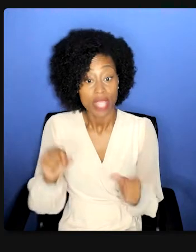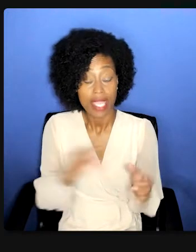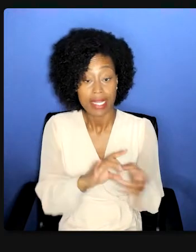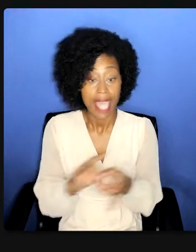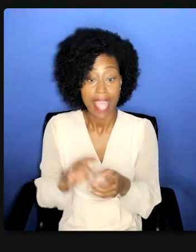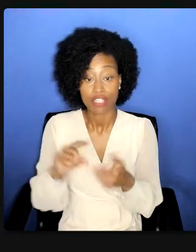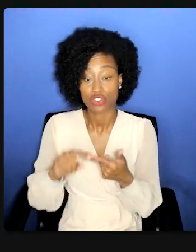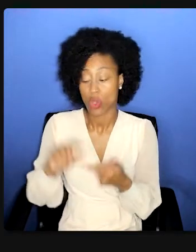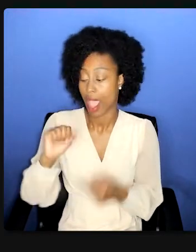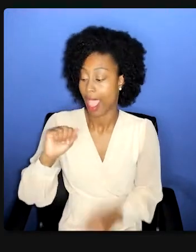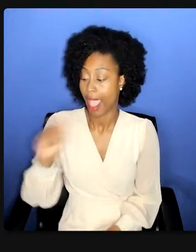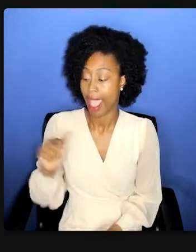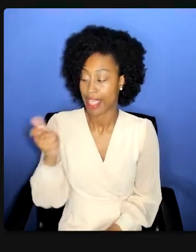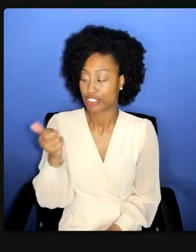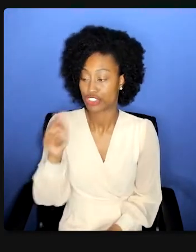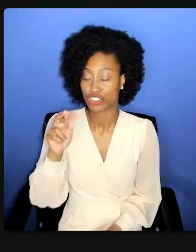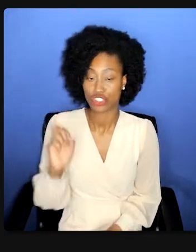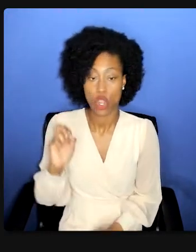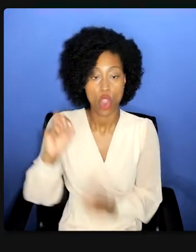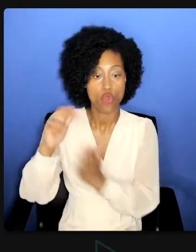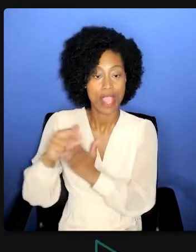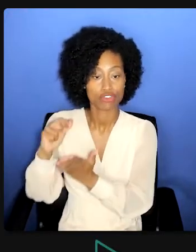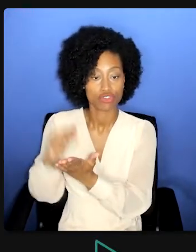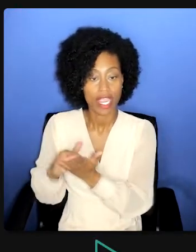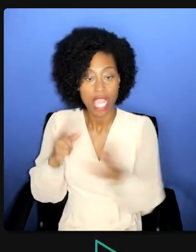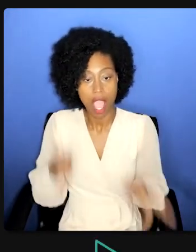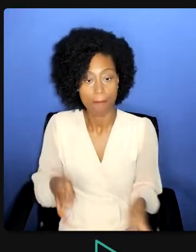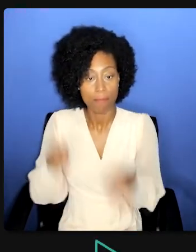where you can upload your contain image here, you can see...